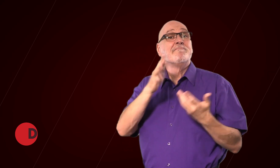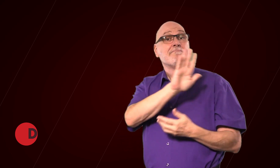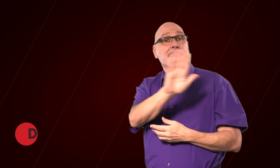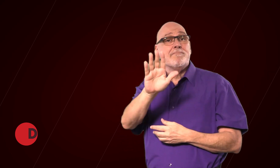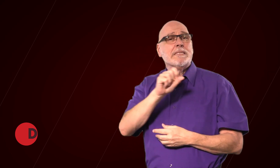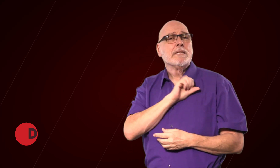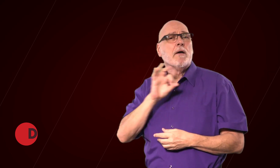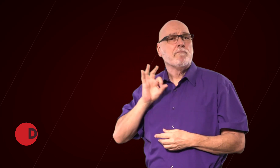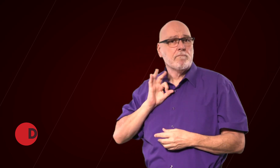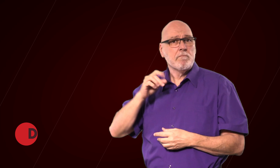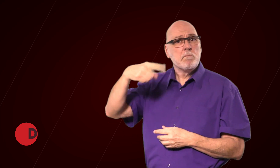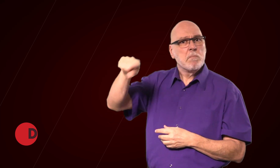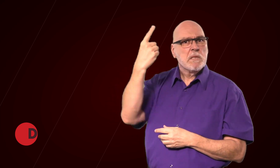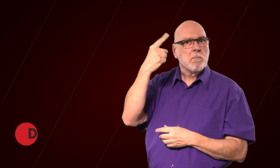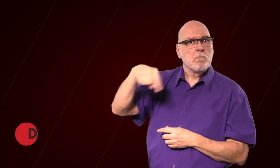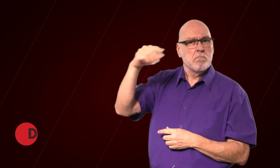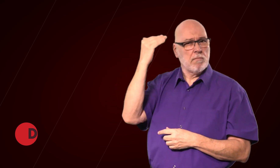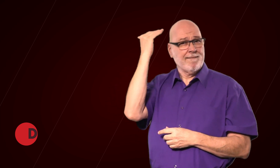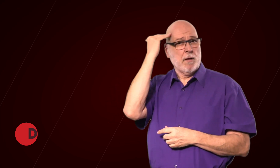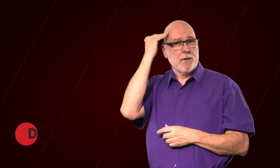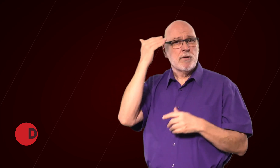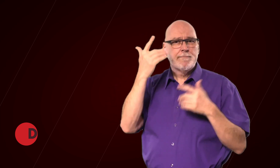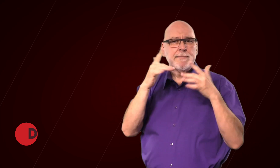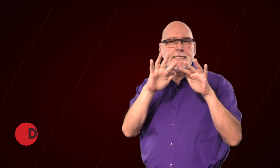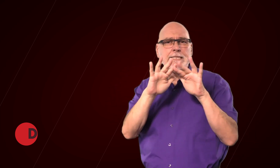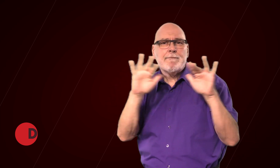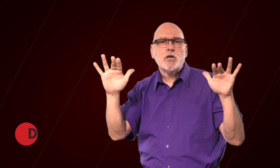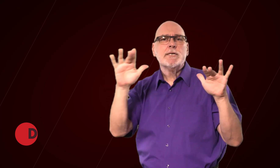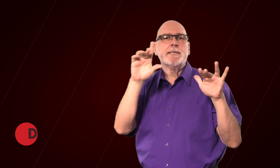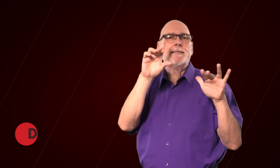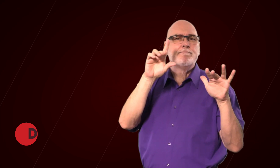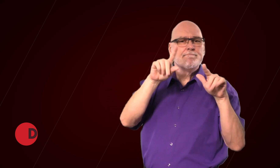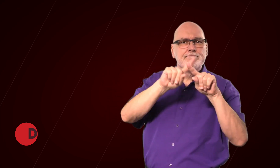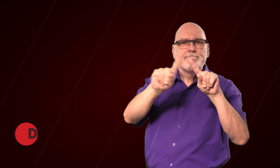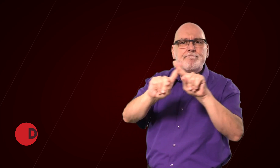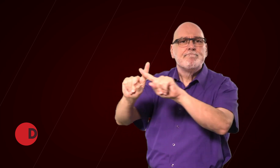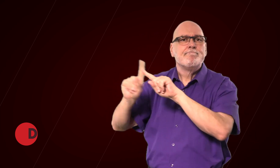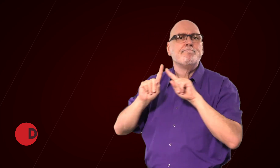Will your staff have someone who is familiar with diversity